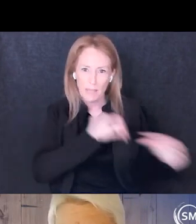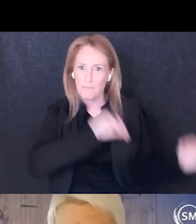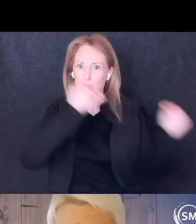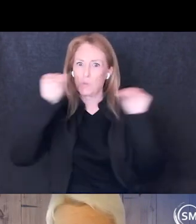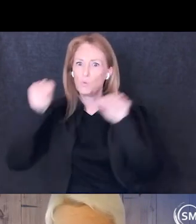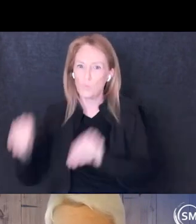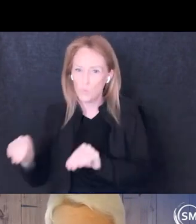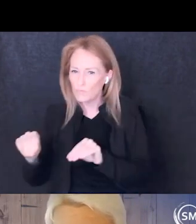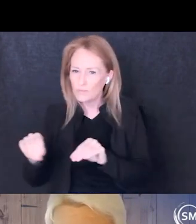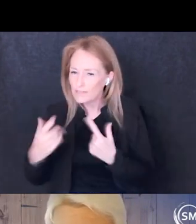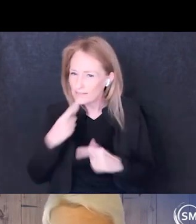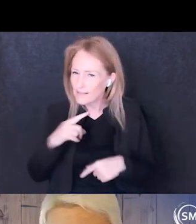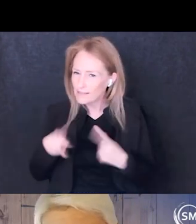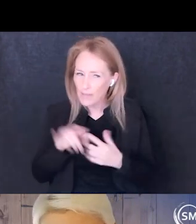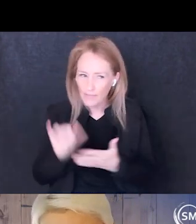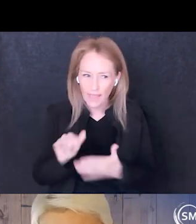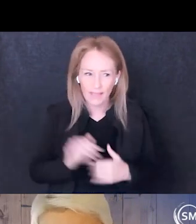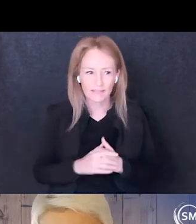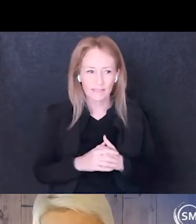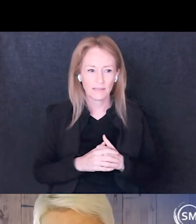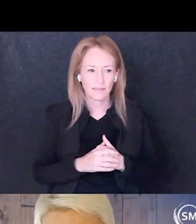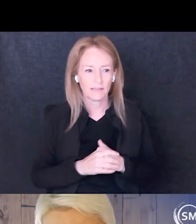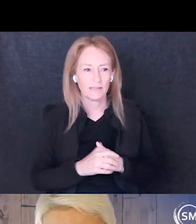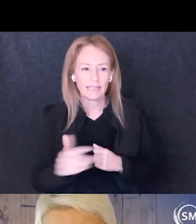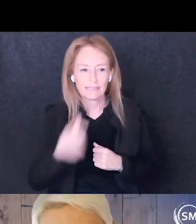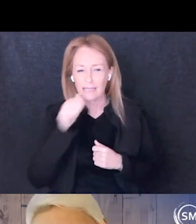: THANK YOU. NOT JUST ACROSS THE COUNTRY. JUST UP THE COAST.